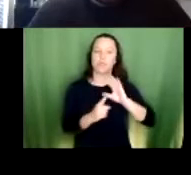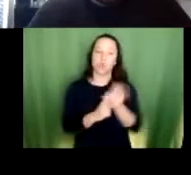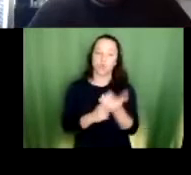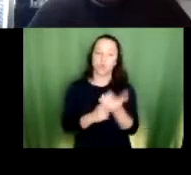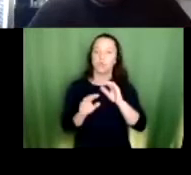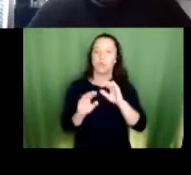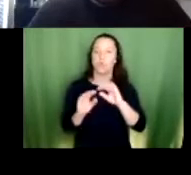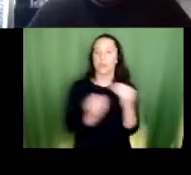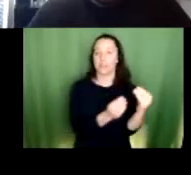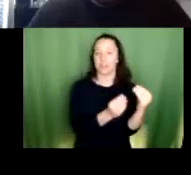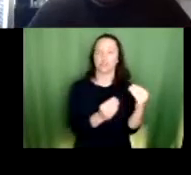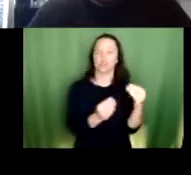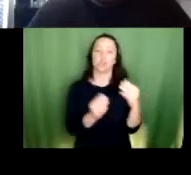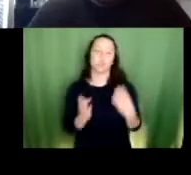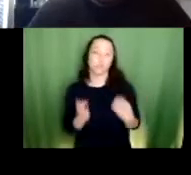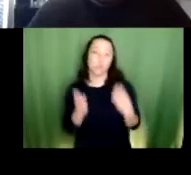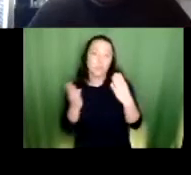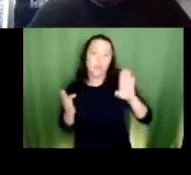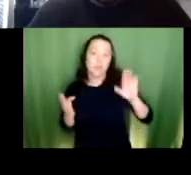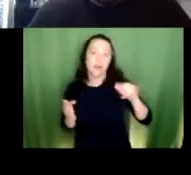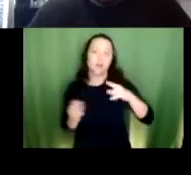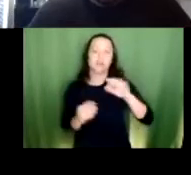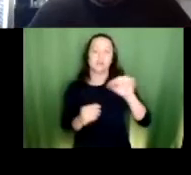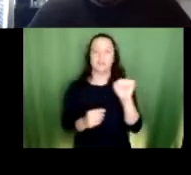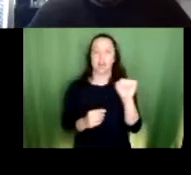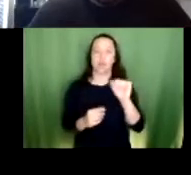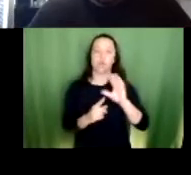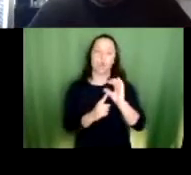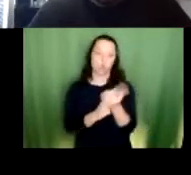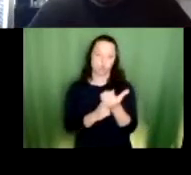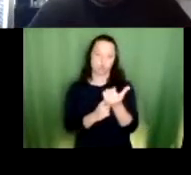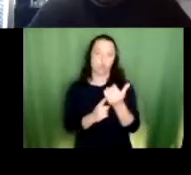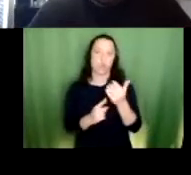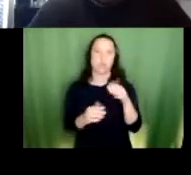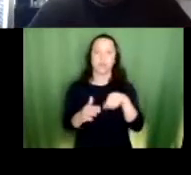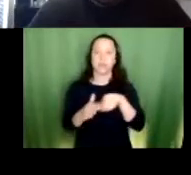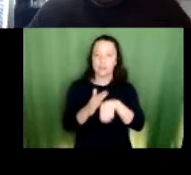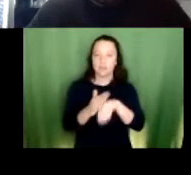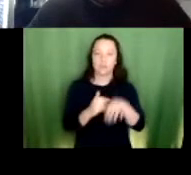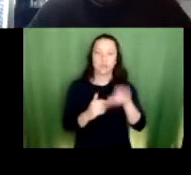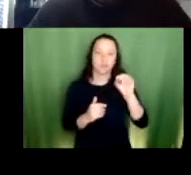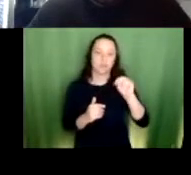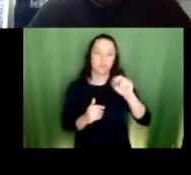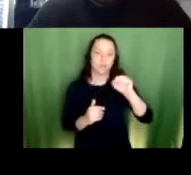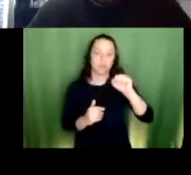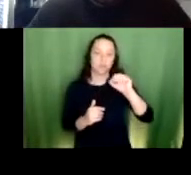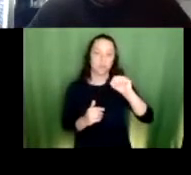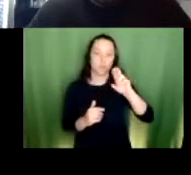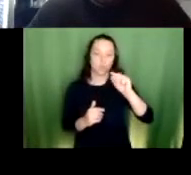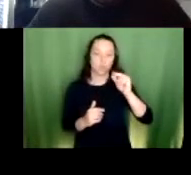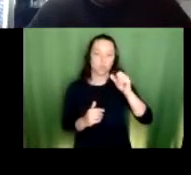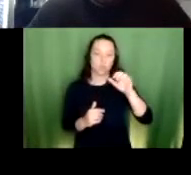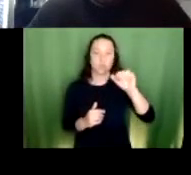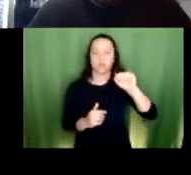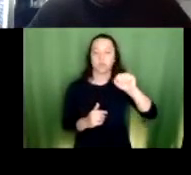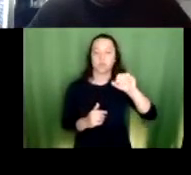by Seattle Cultural Accessibility Consortium. Our Consortium logo is on the bottom right